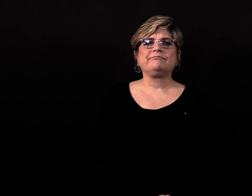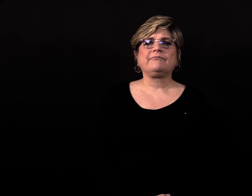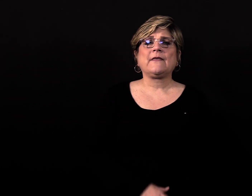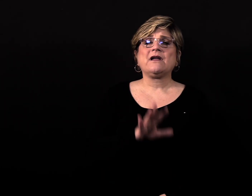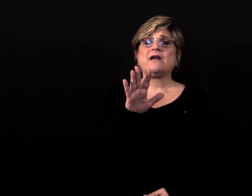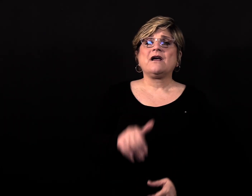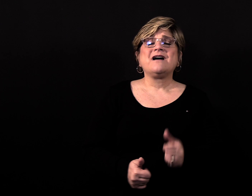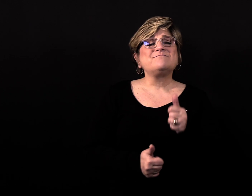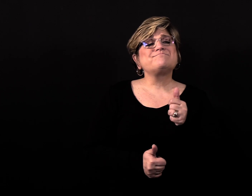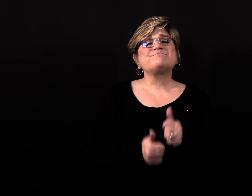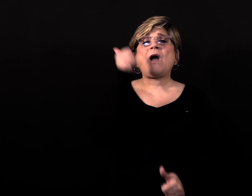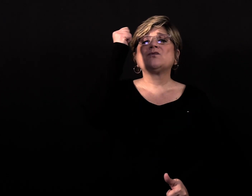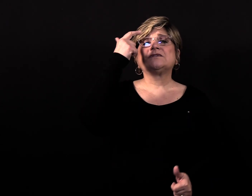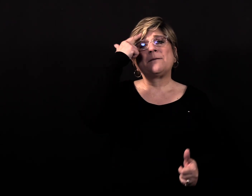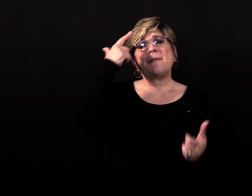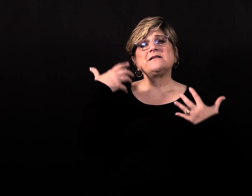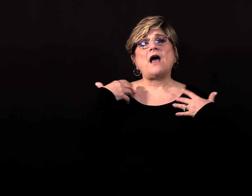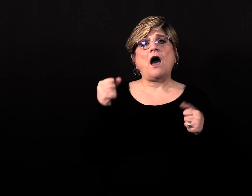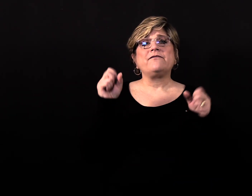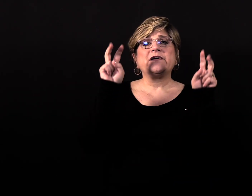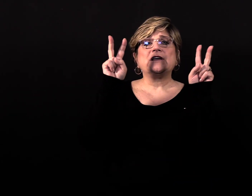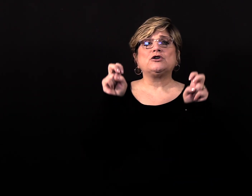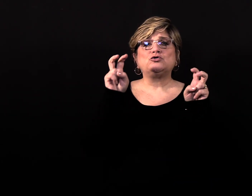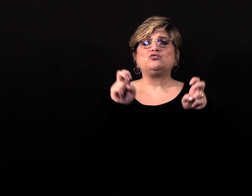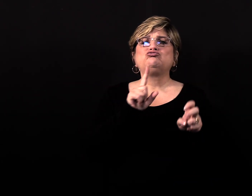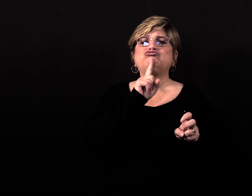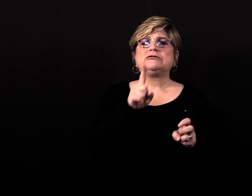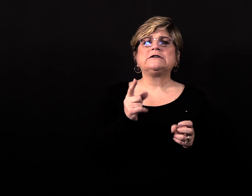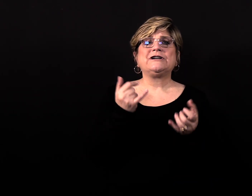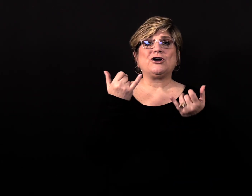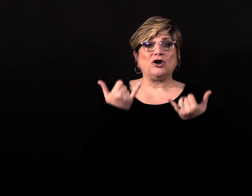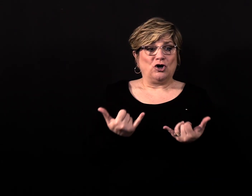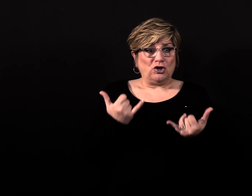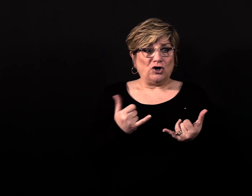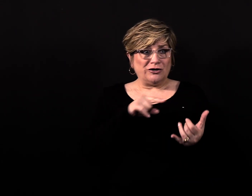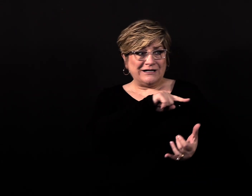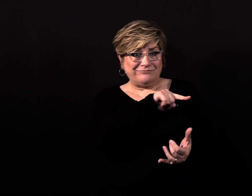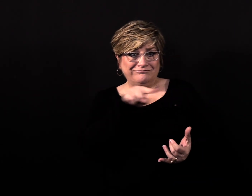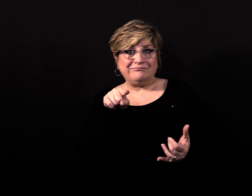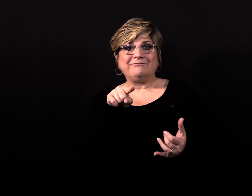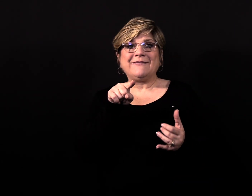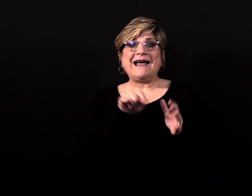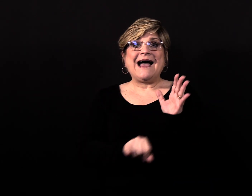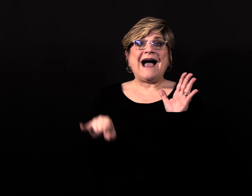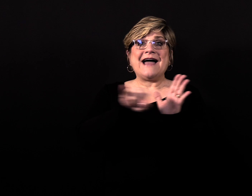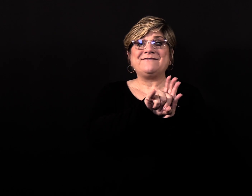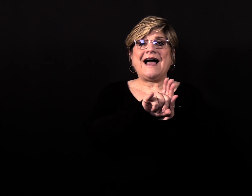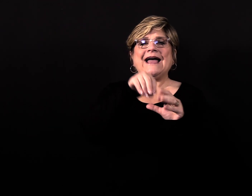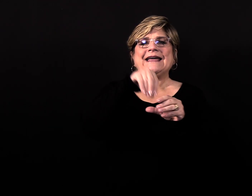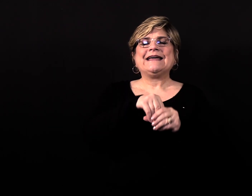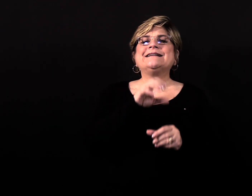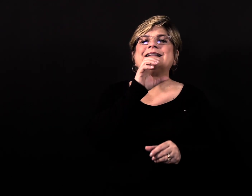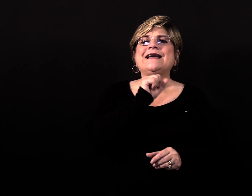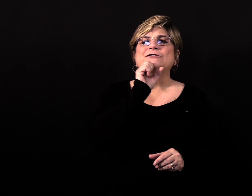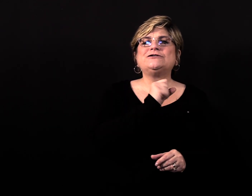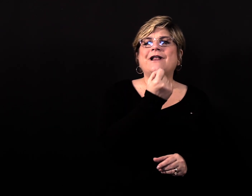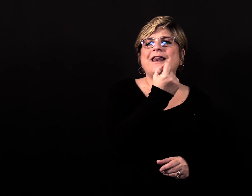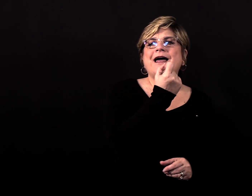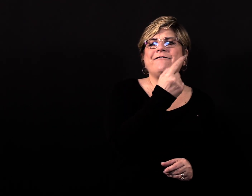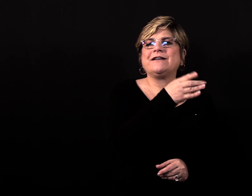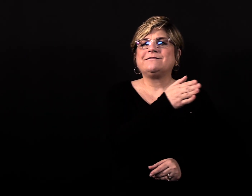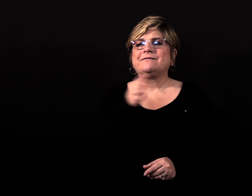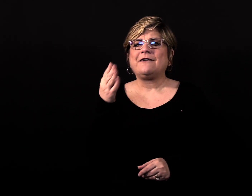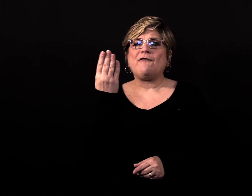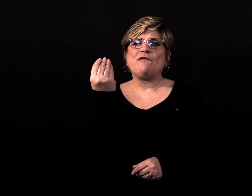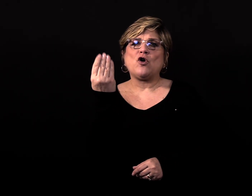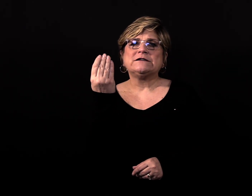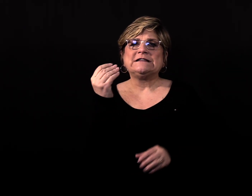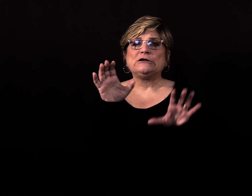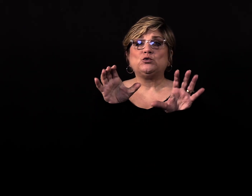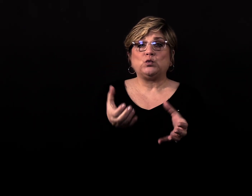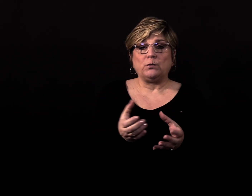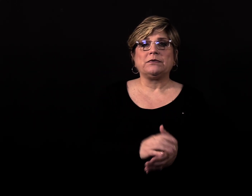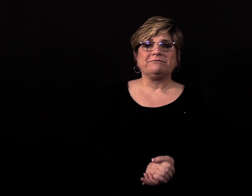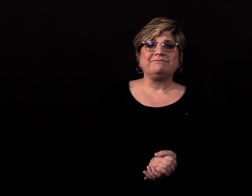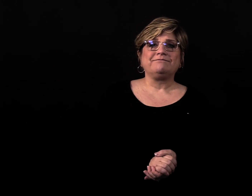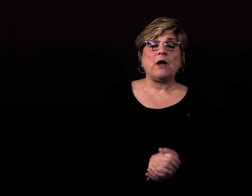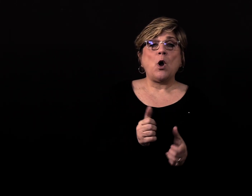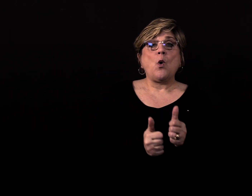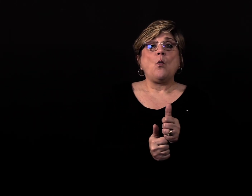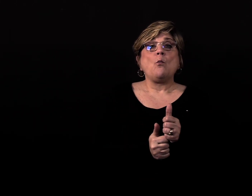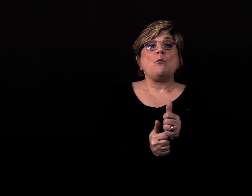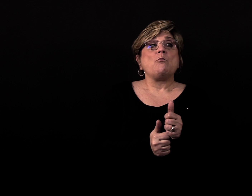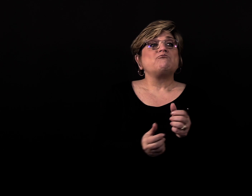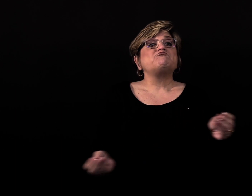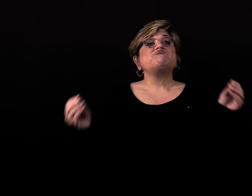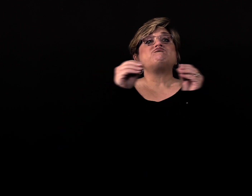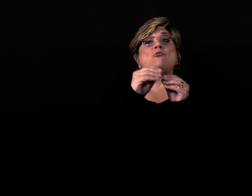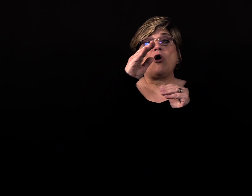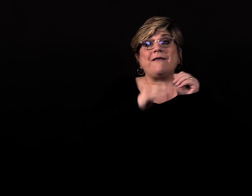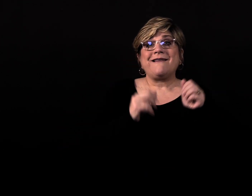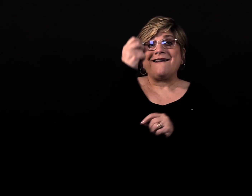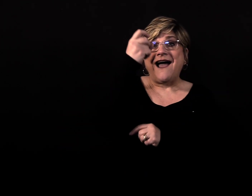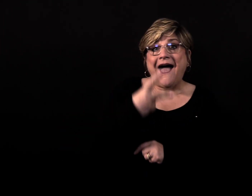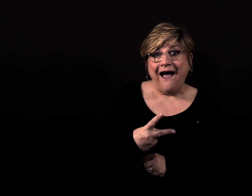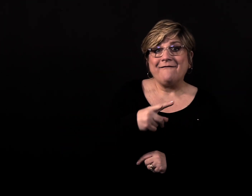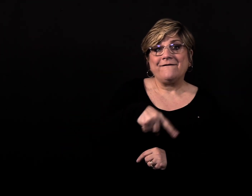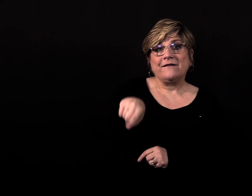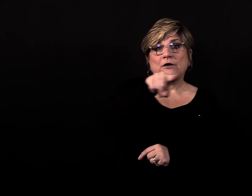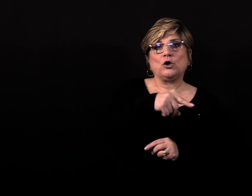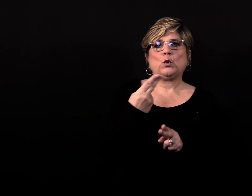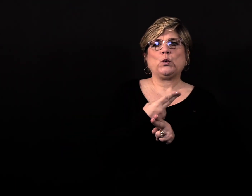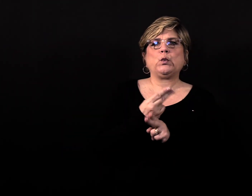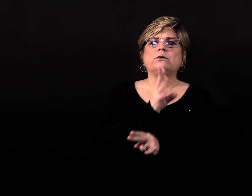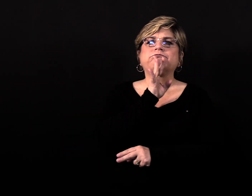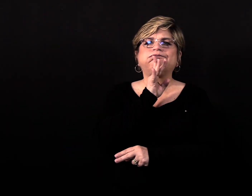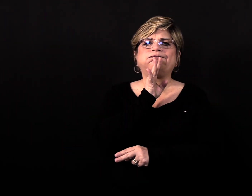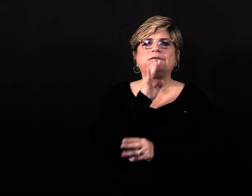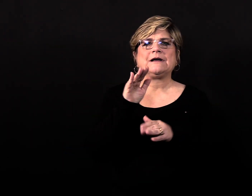Most mental health issues are currently identified in the 11-14 age group. More than half use spoken